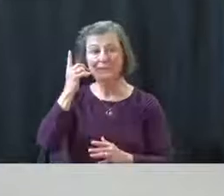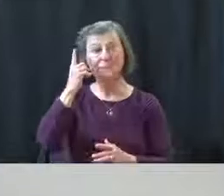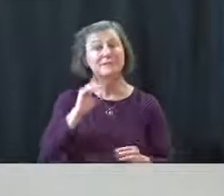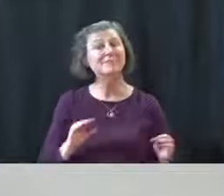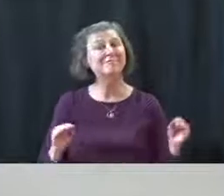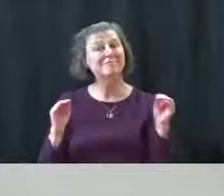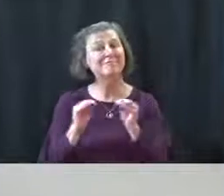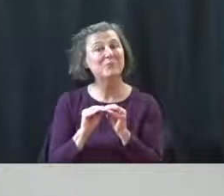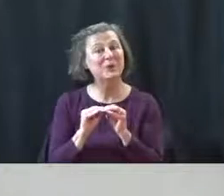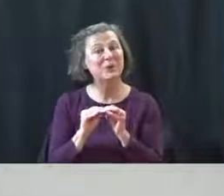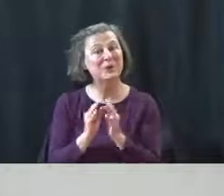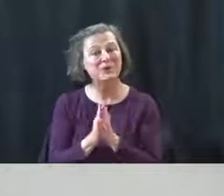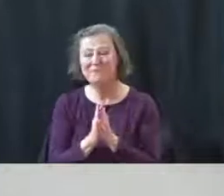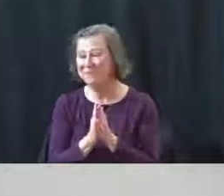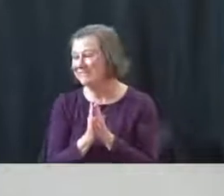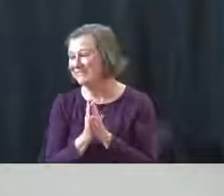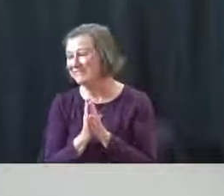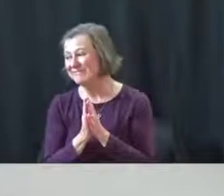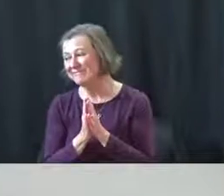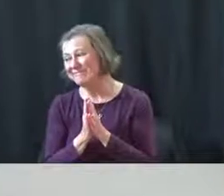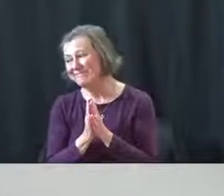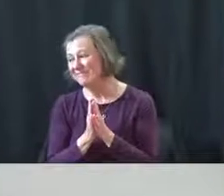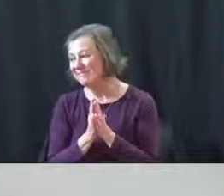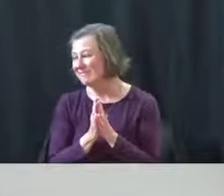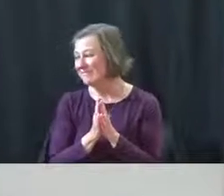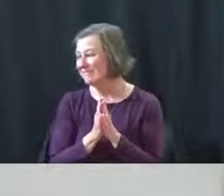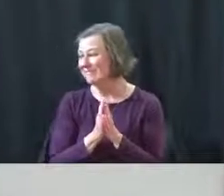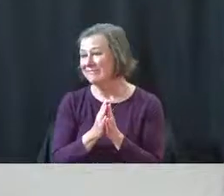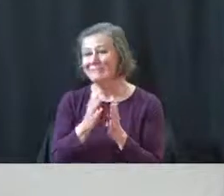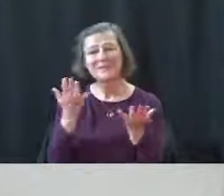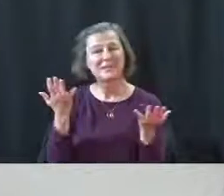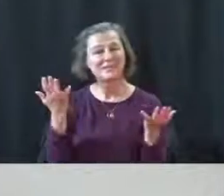And because I love you.